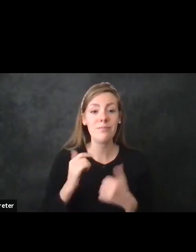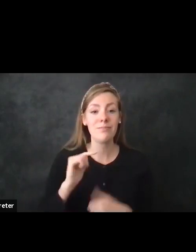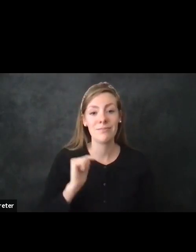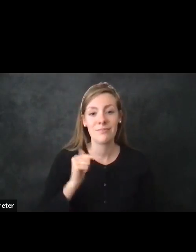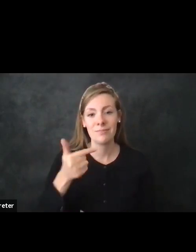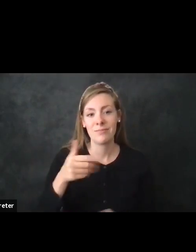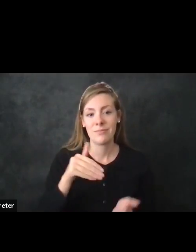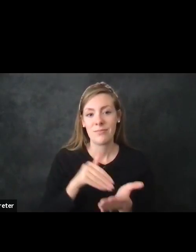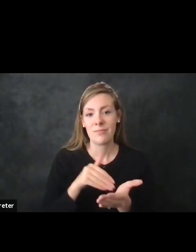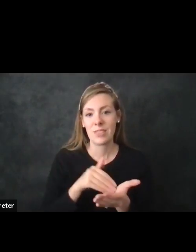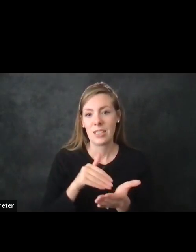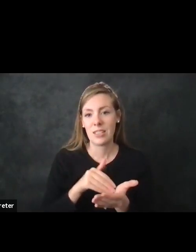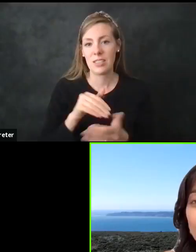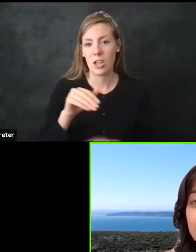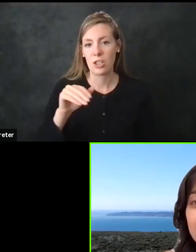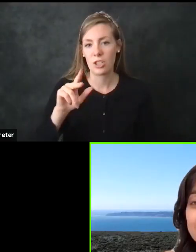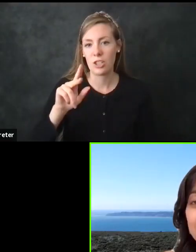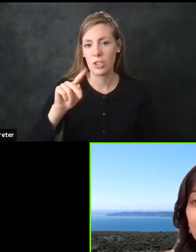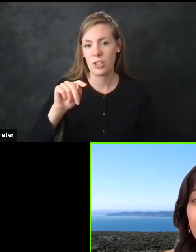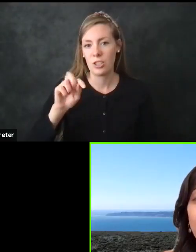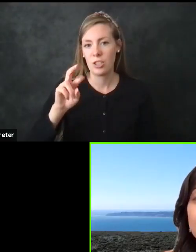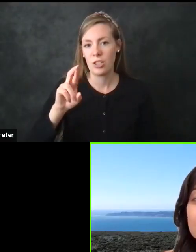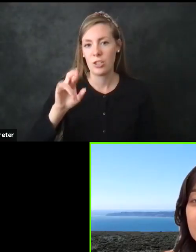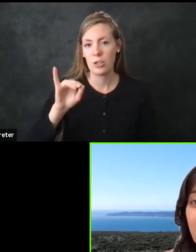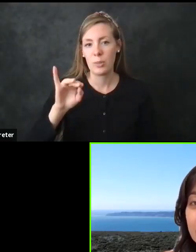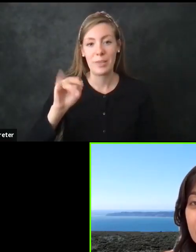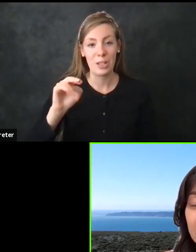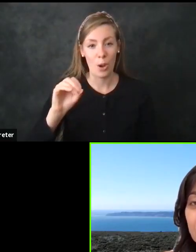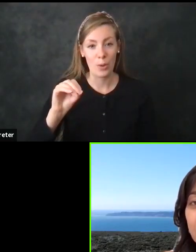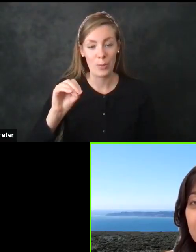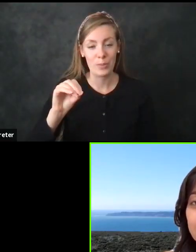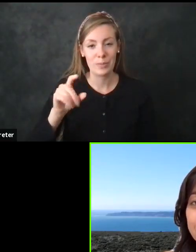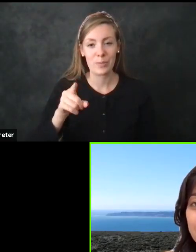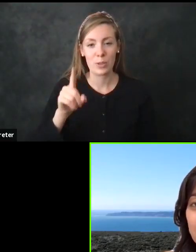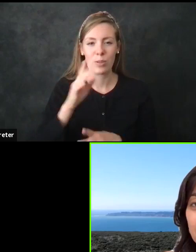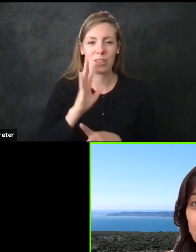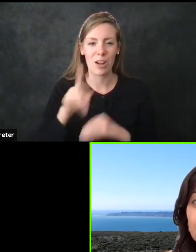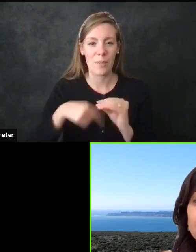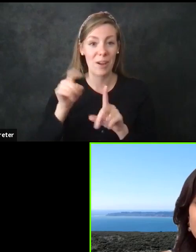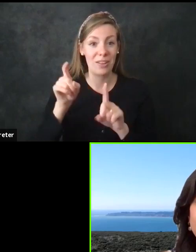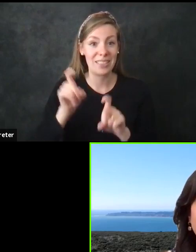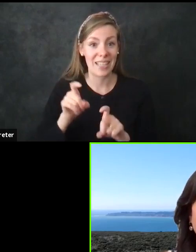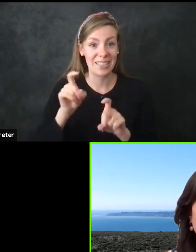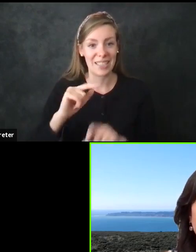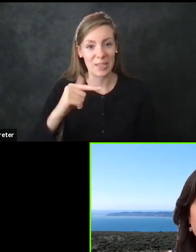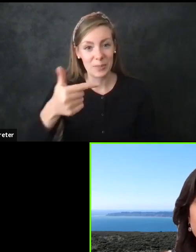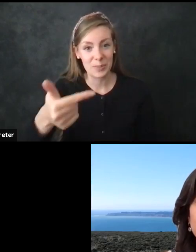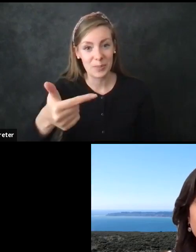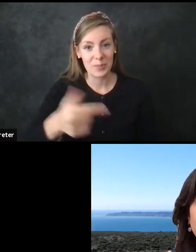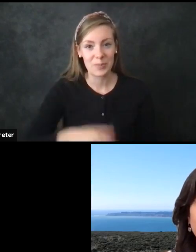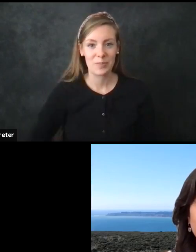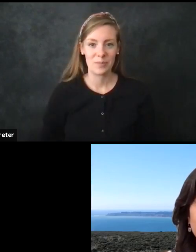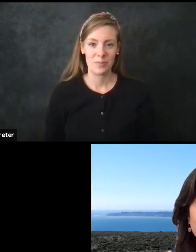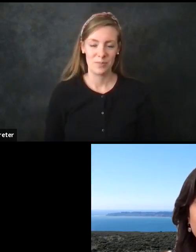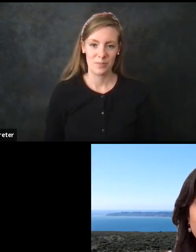Leslie Kamura to talk about COVID testing, which is in high demand right now. Vector. Thank you, Dr.